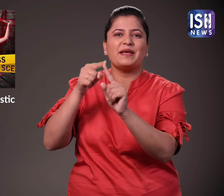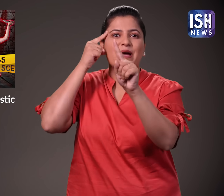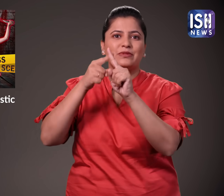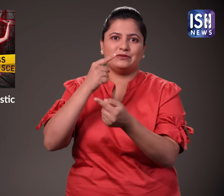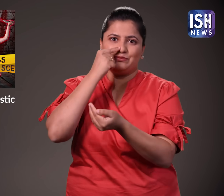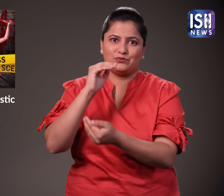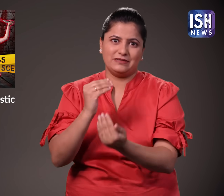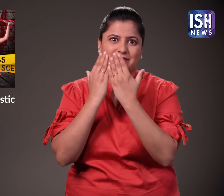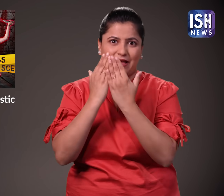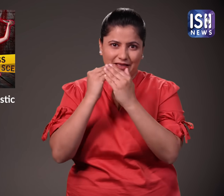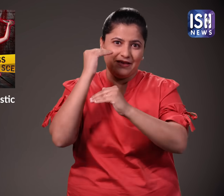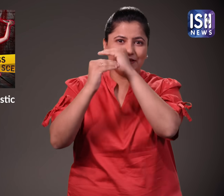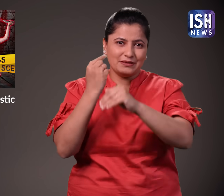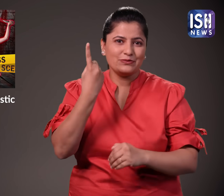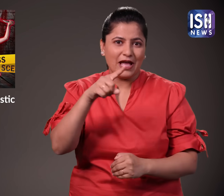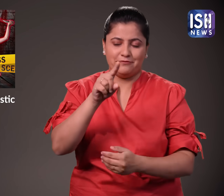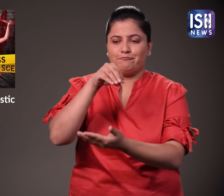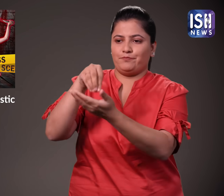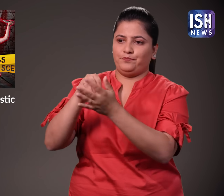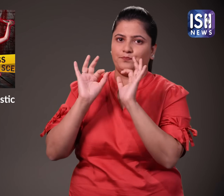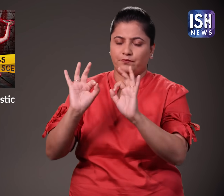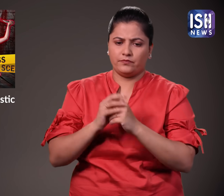Isn't it, after all, for their daughter's bright future?